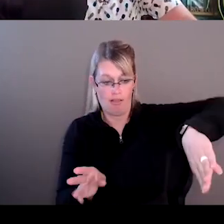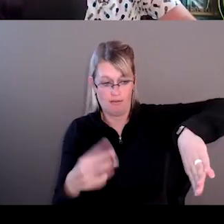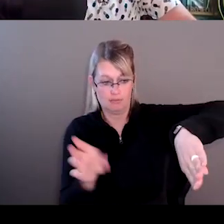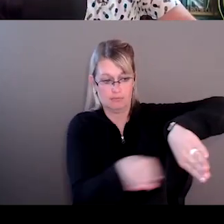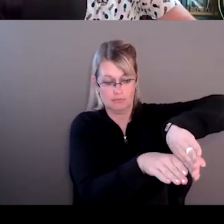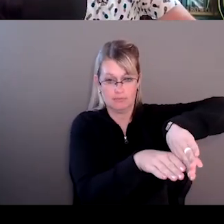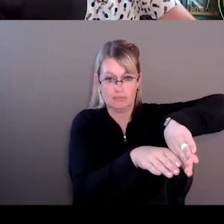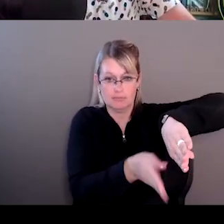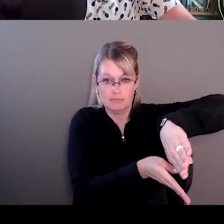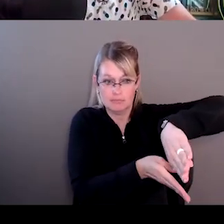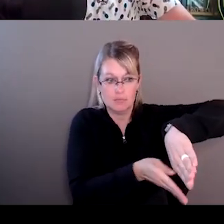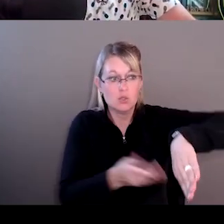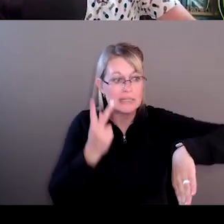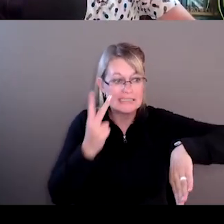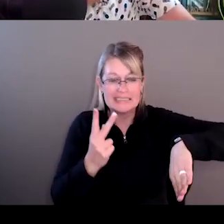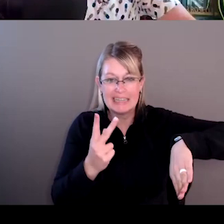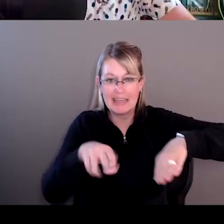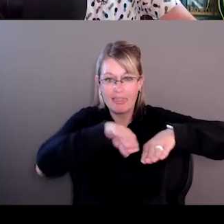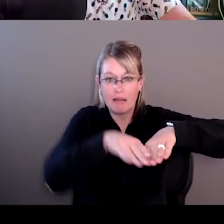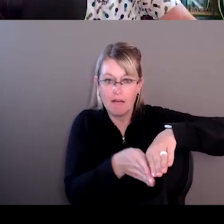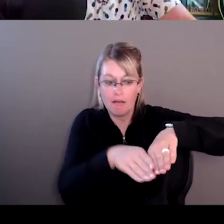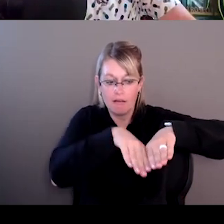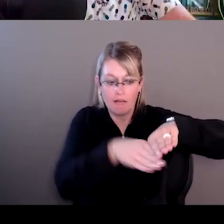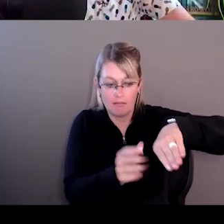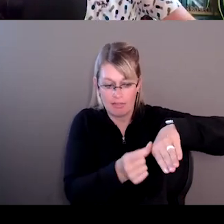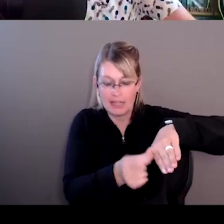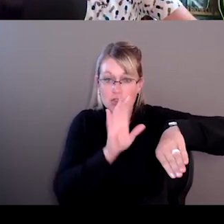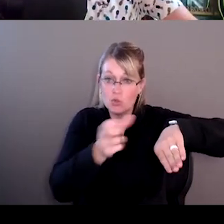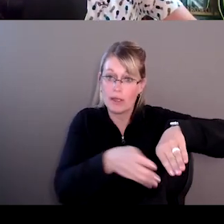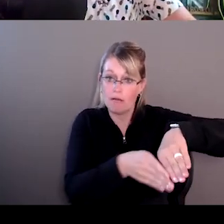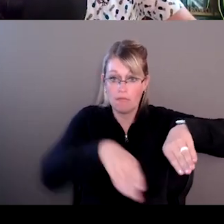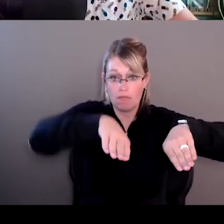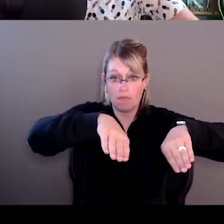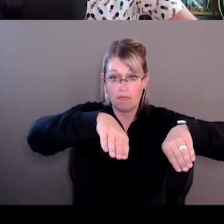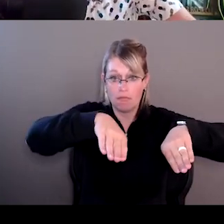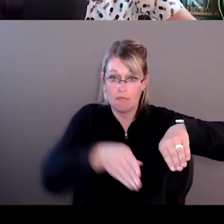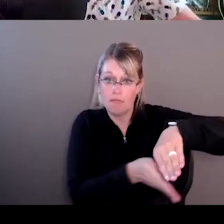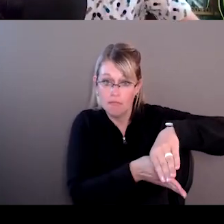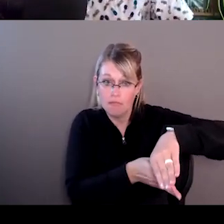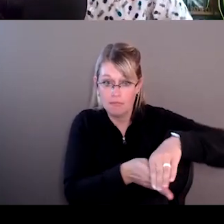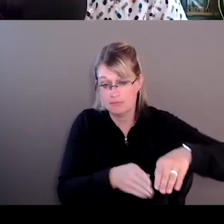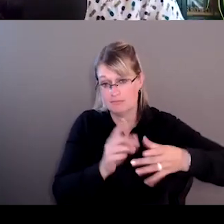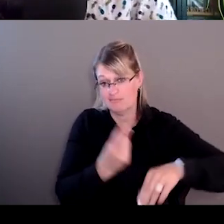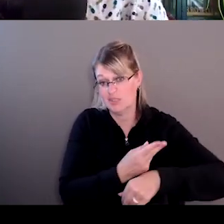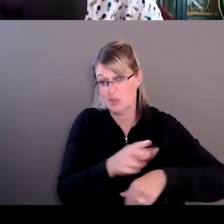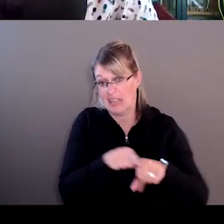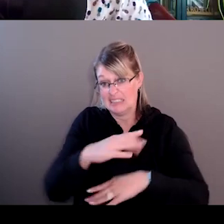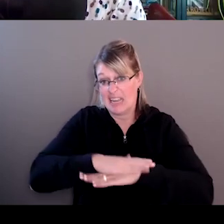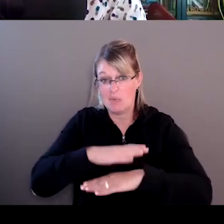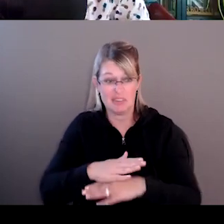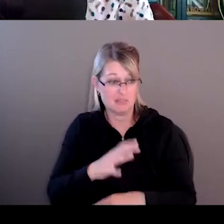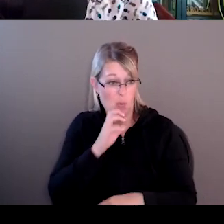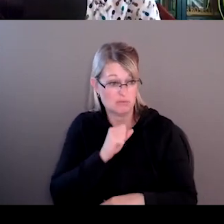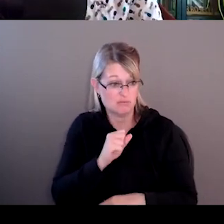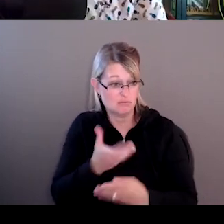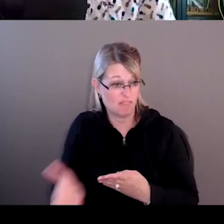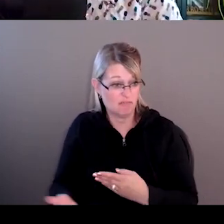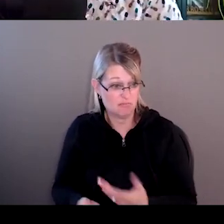a hinge visible, which allows the table to fold up and I guess do table things, like old stuff.